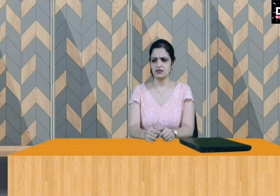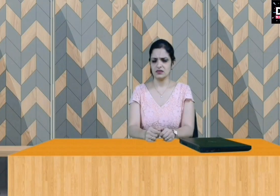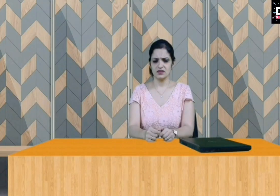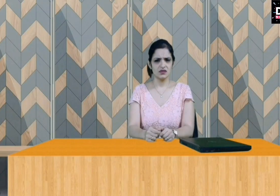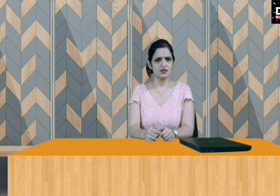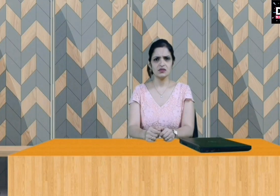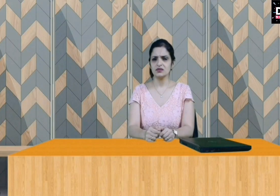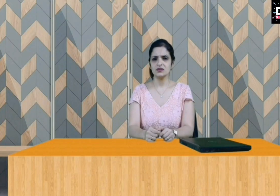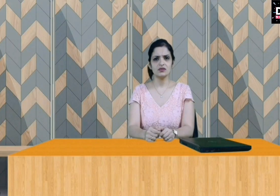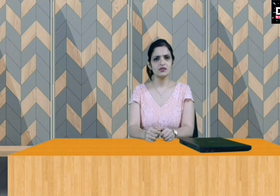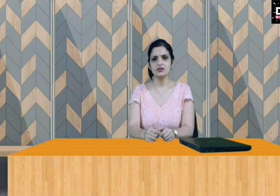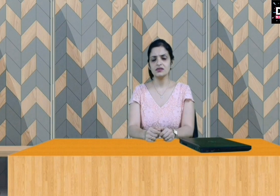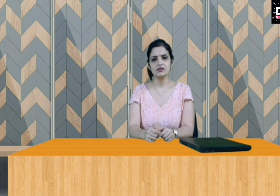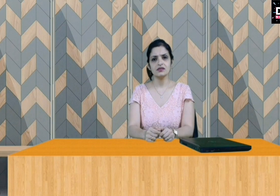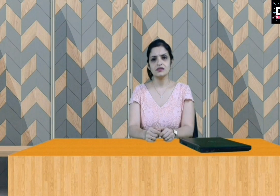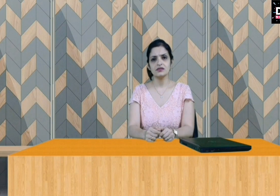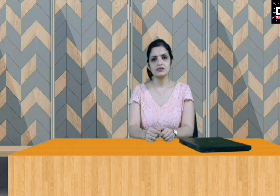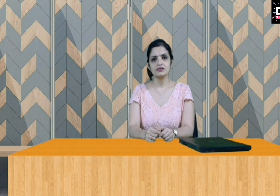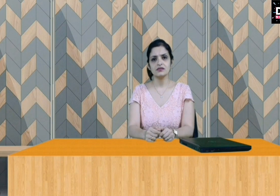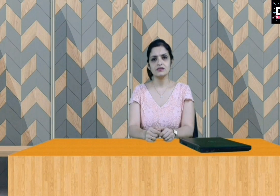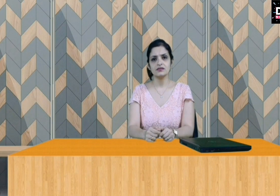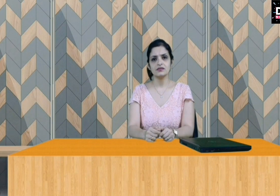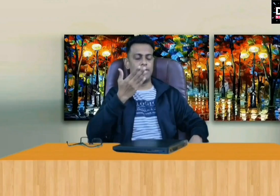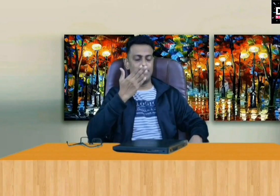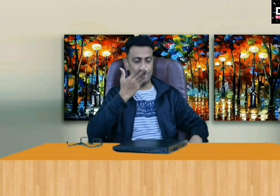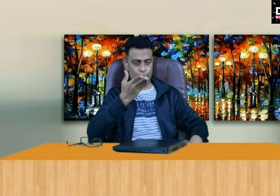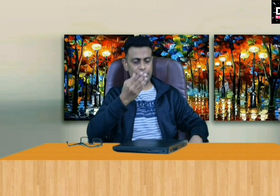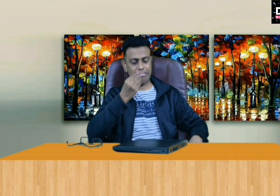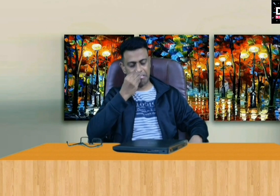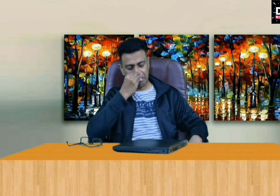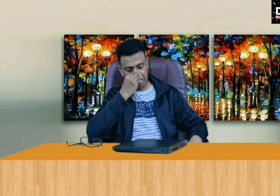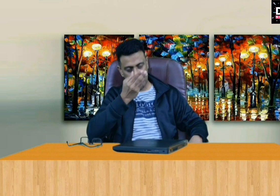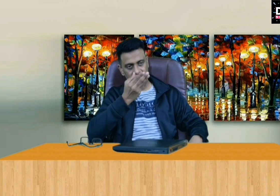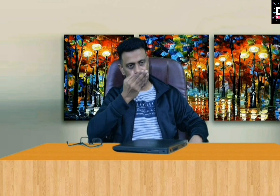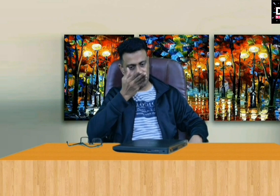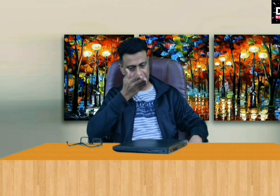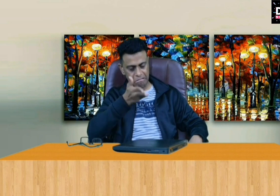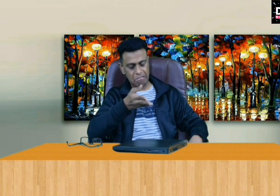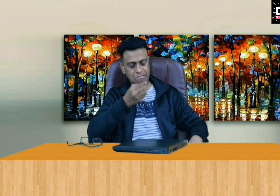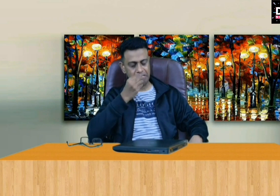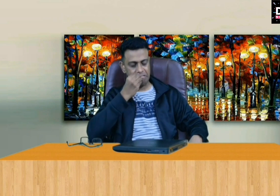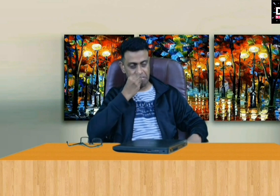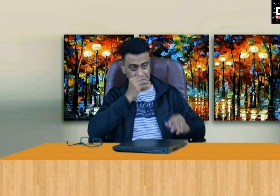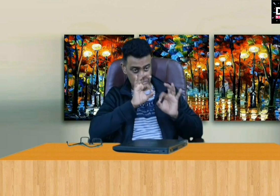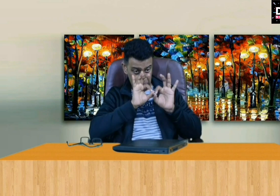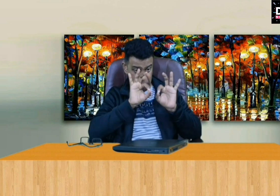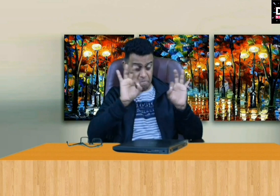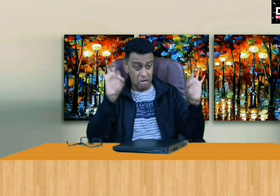[Confuse] Do you think, it is simple?